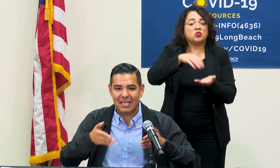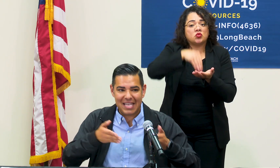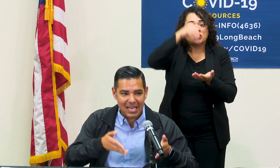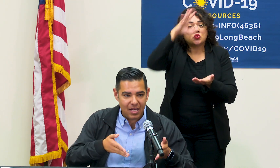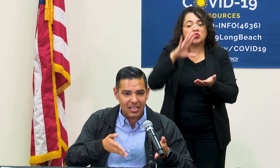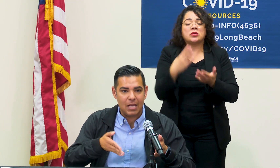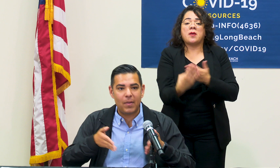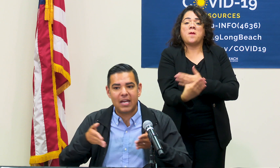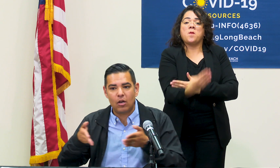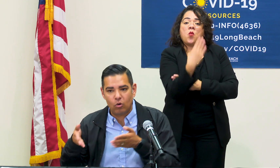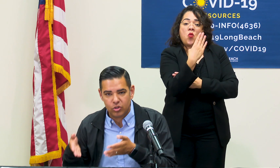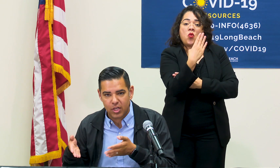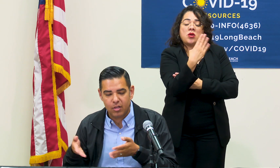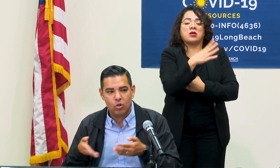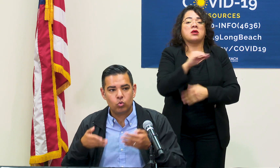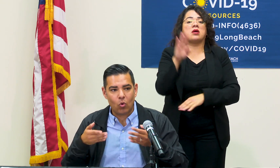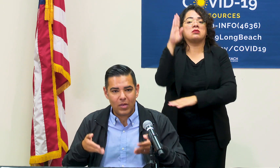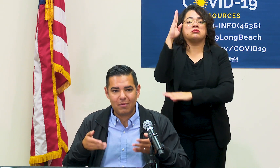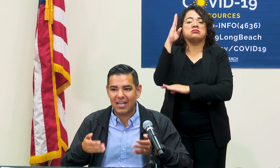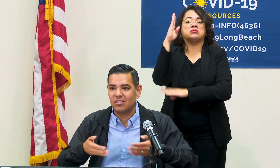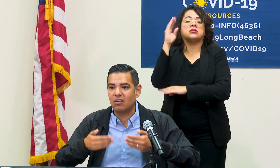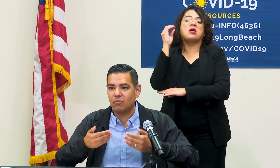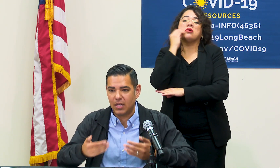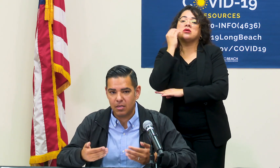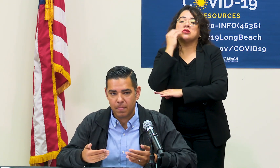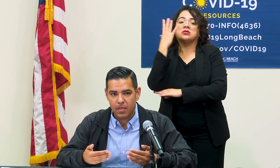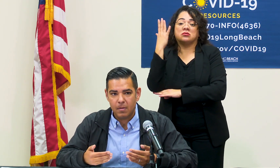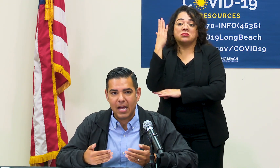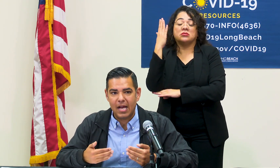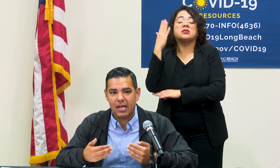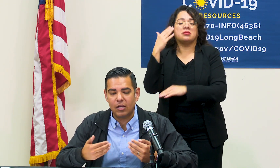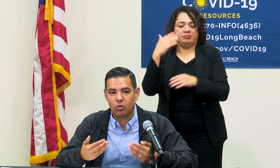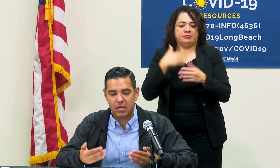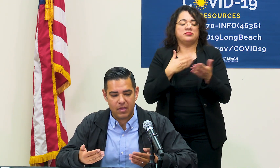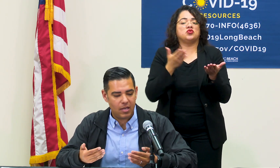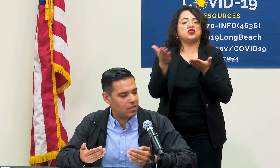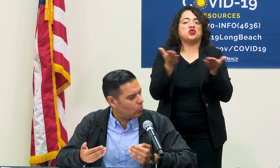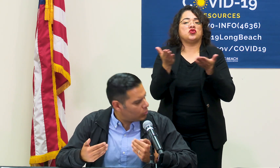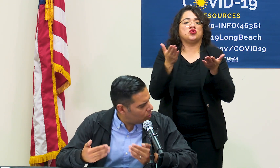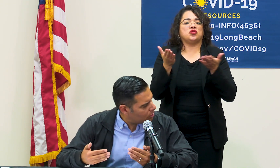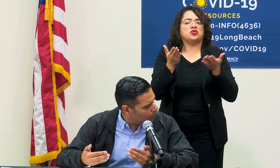mañana y para lonche - we having a severe la comida and chris what time